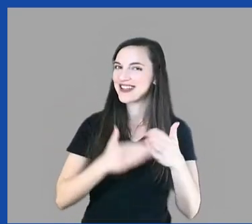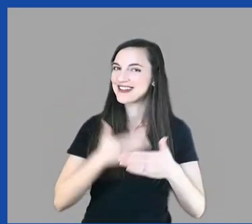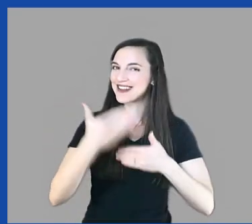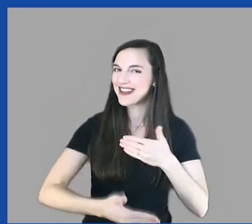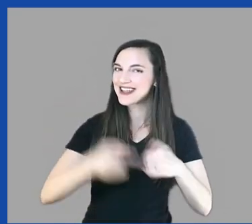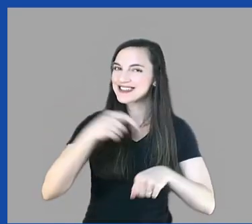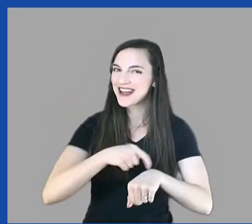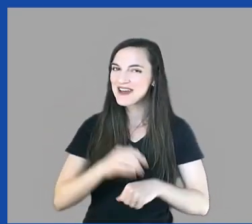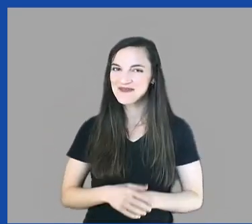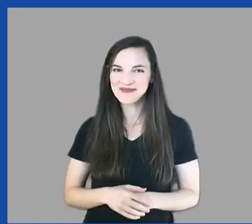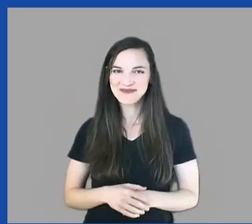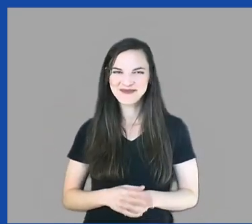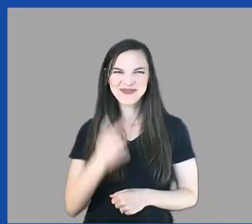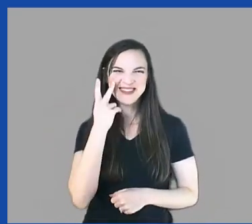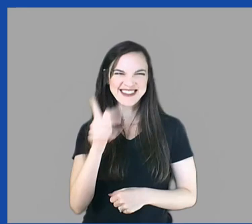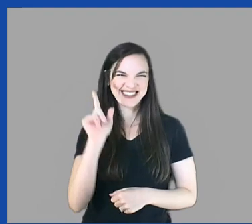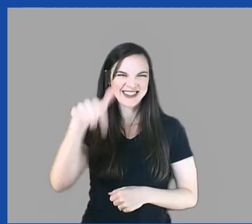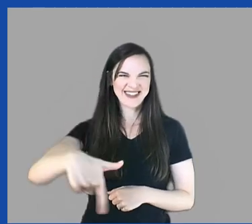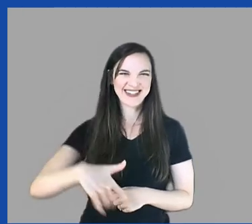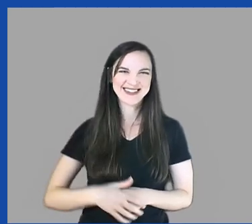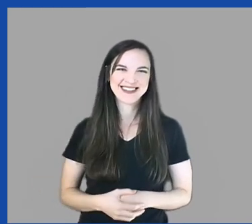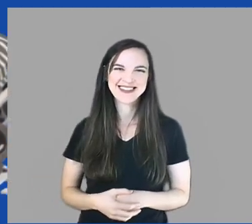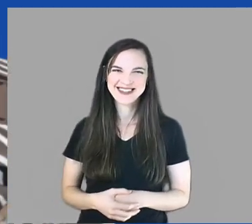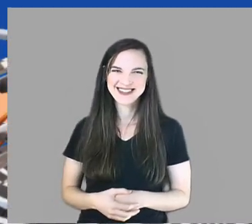Until next time.. We’ll see you around!